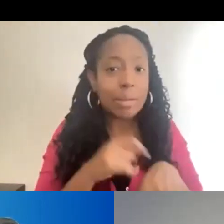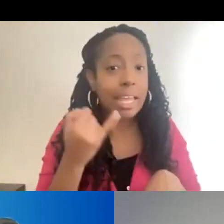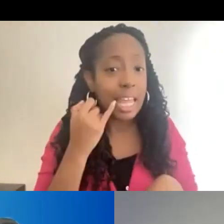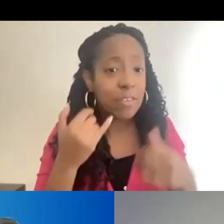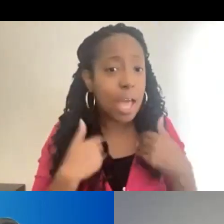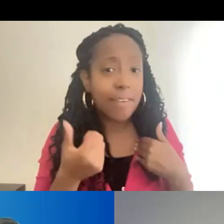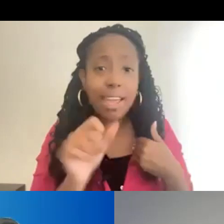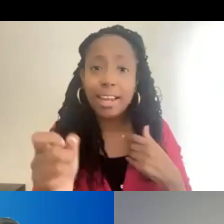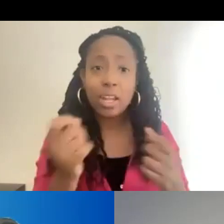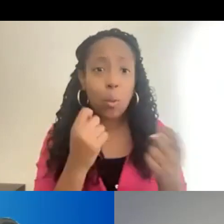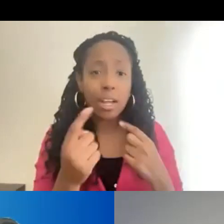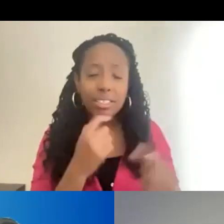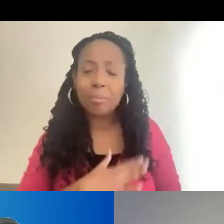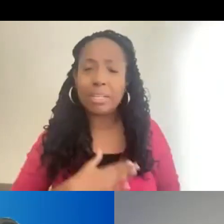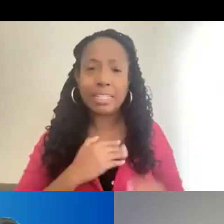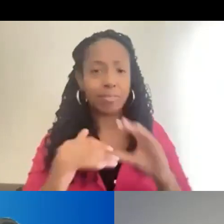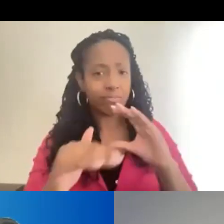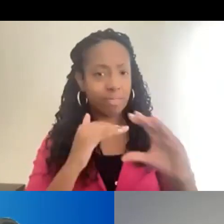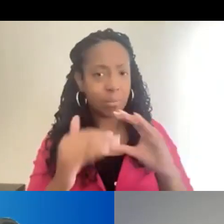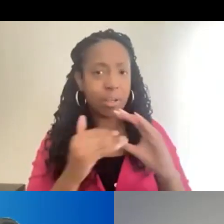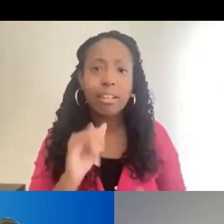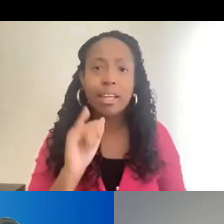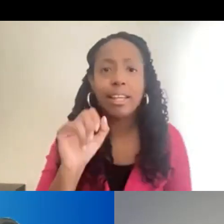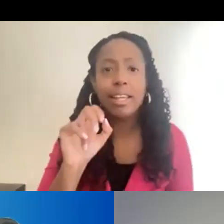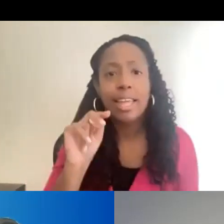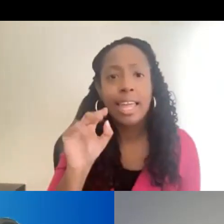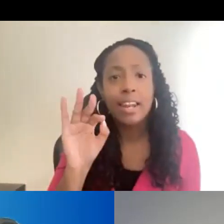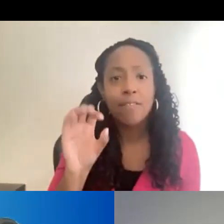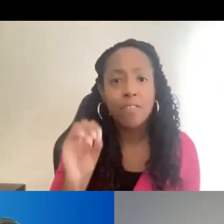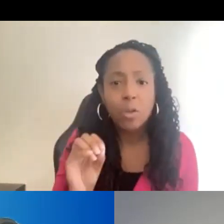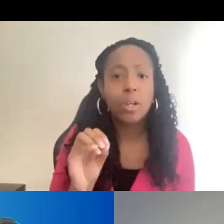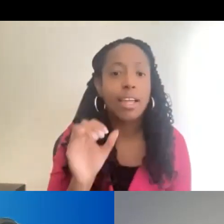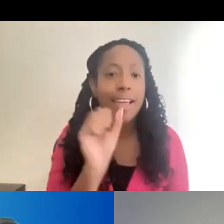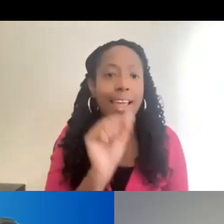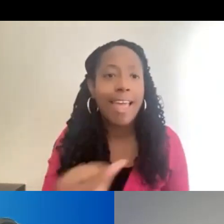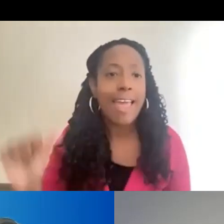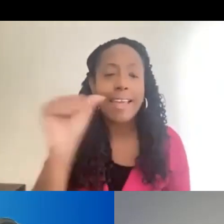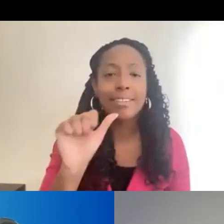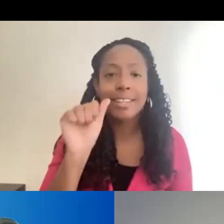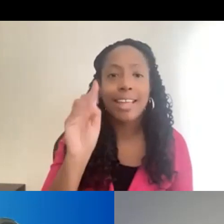to shoot us an email at info at able United uh and stay tuned as we hopefully will send